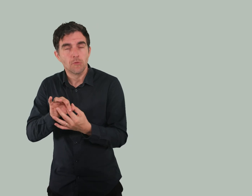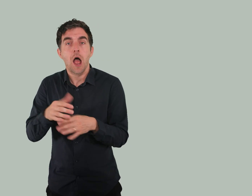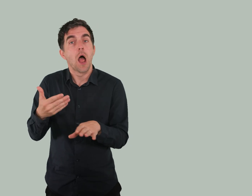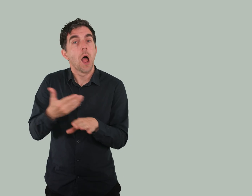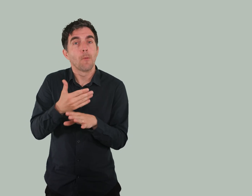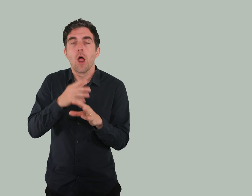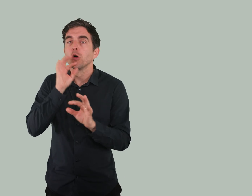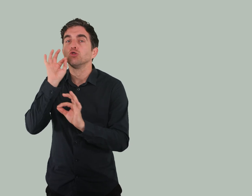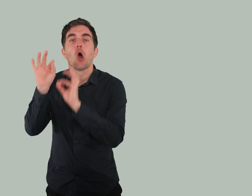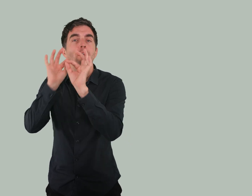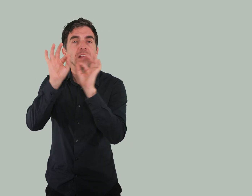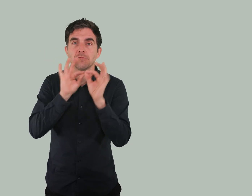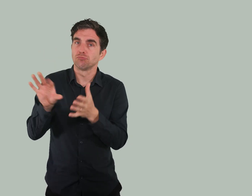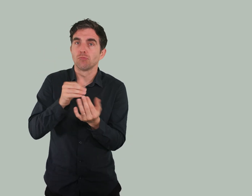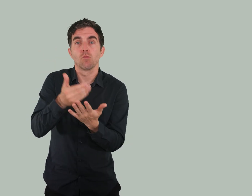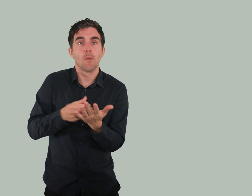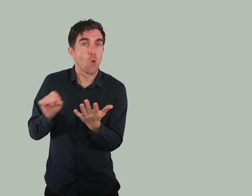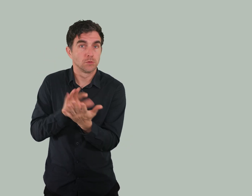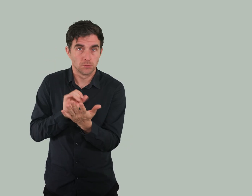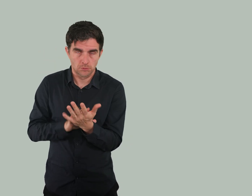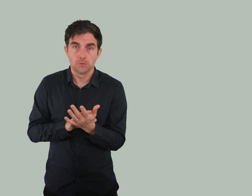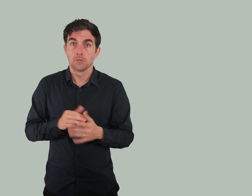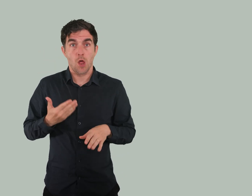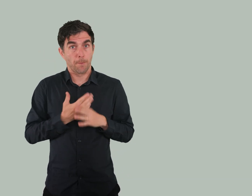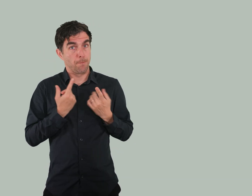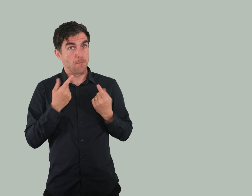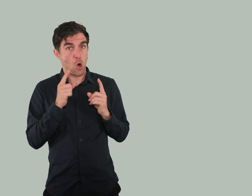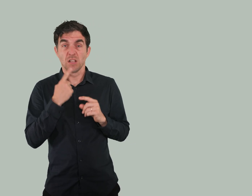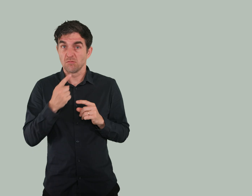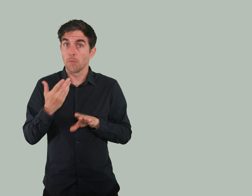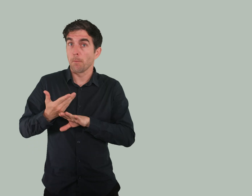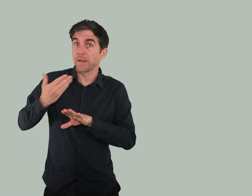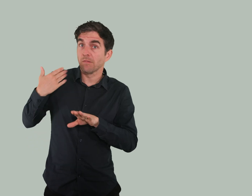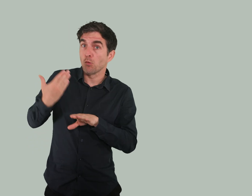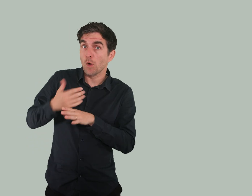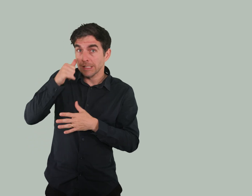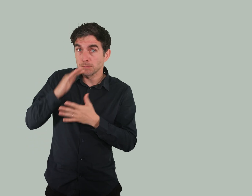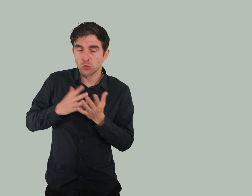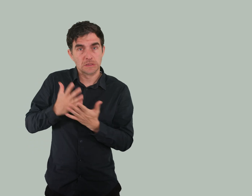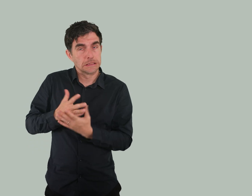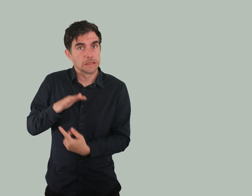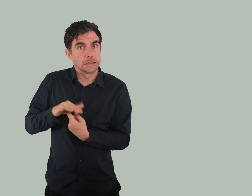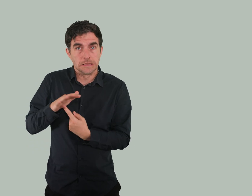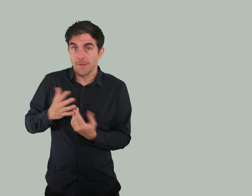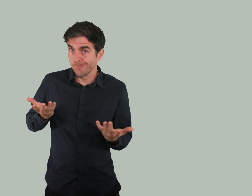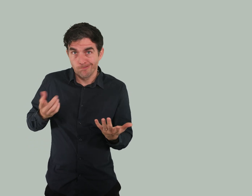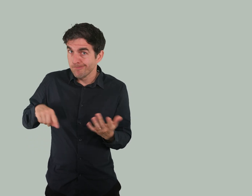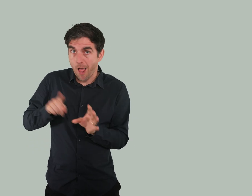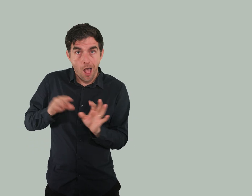In response to the Employer Survey conducted for this report, employers cited previous work experience as both a main barrier